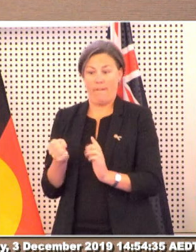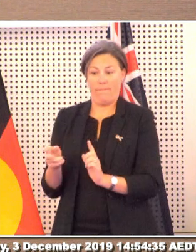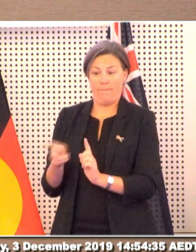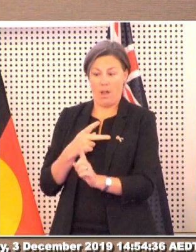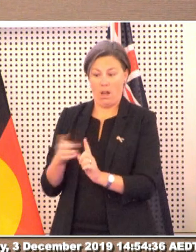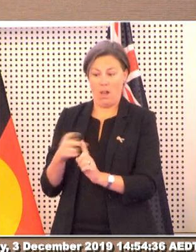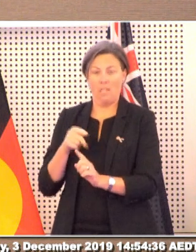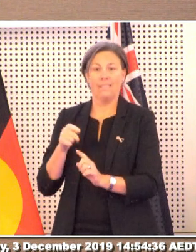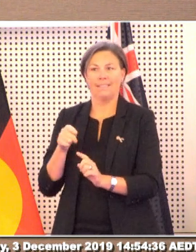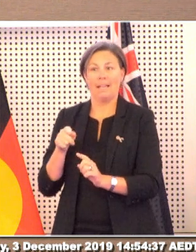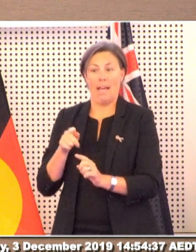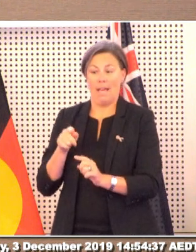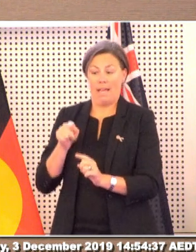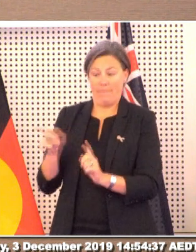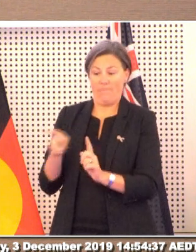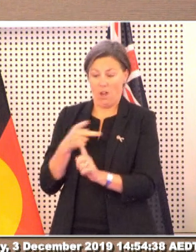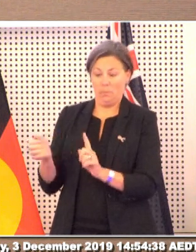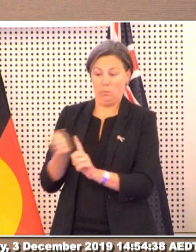with the staff and their particular needs.